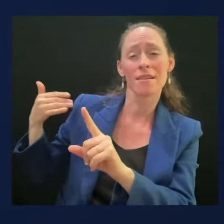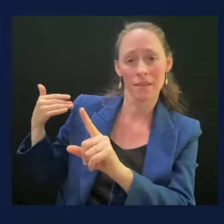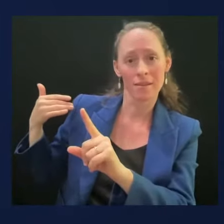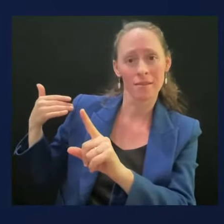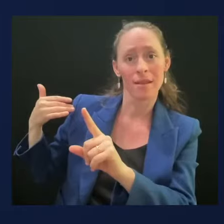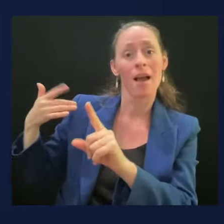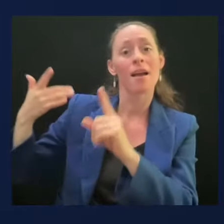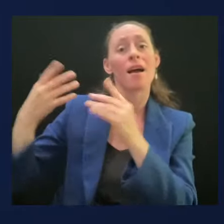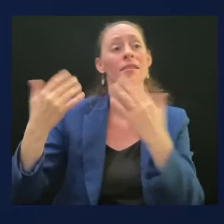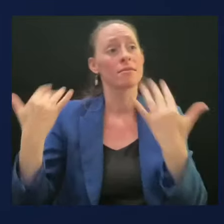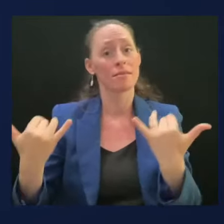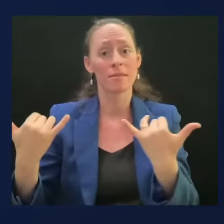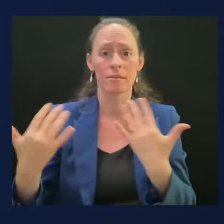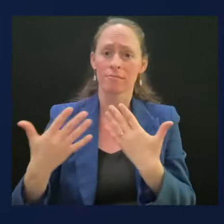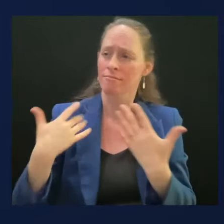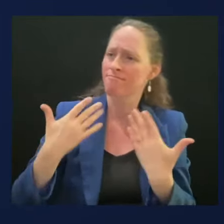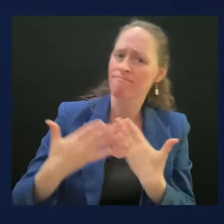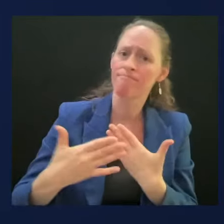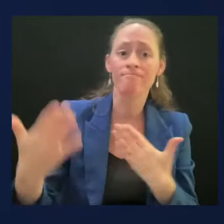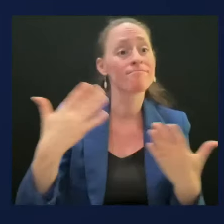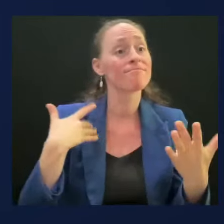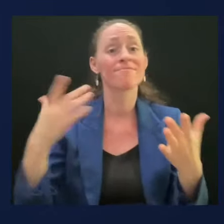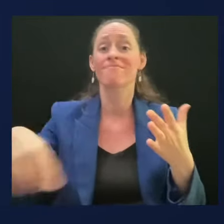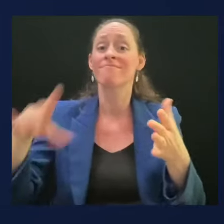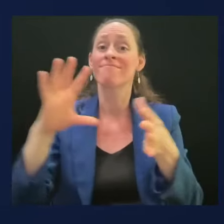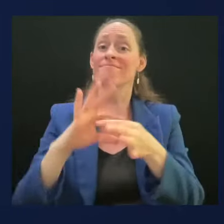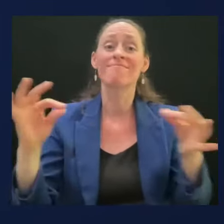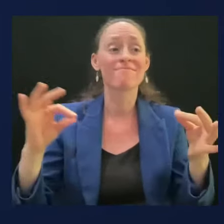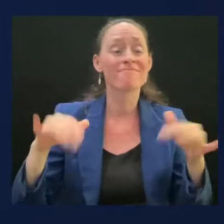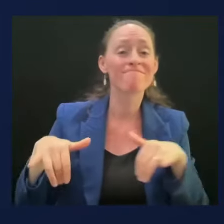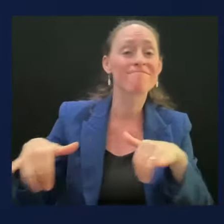who line the hallowed grounds around us and around the globe,